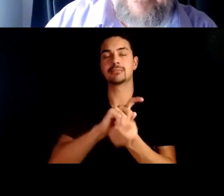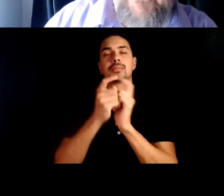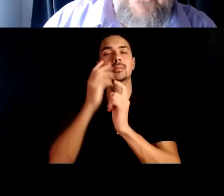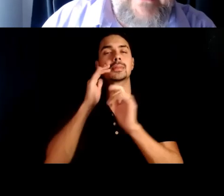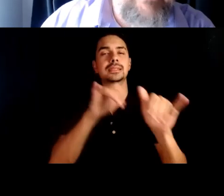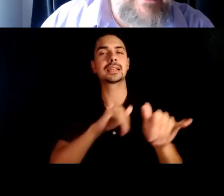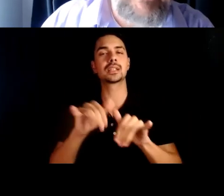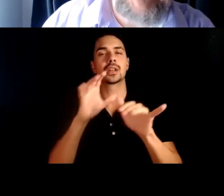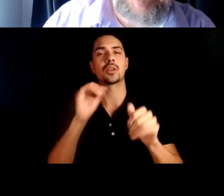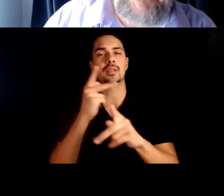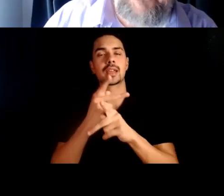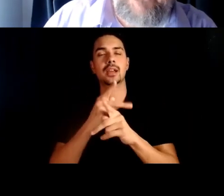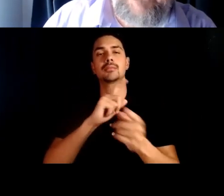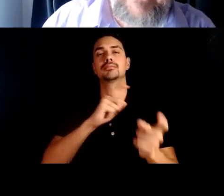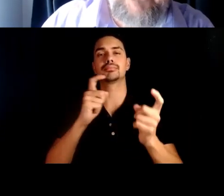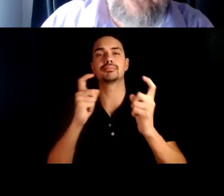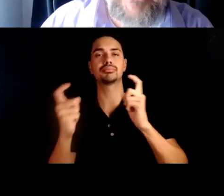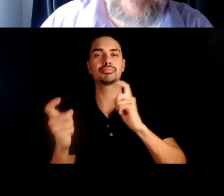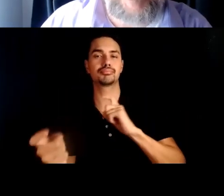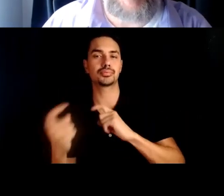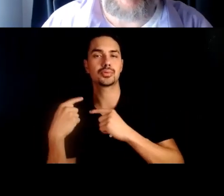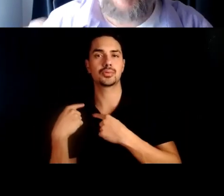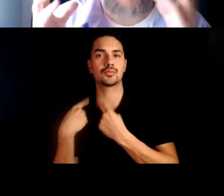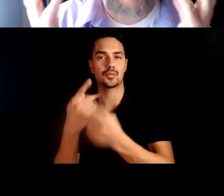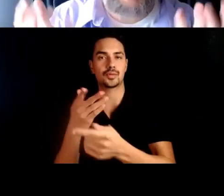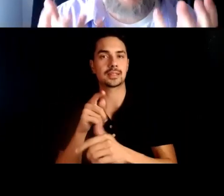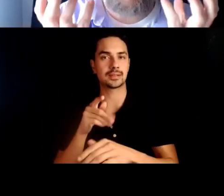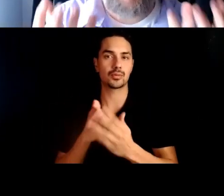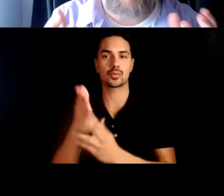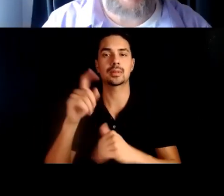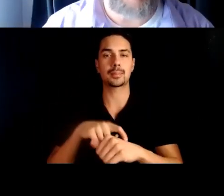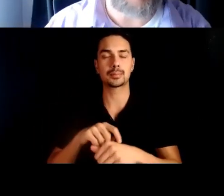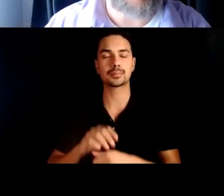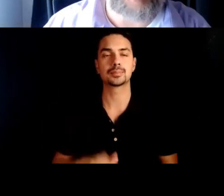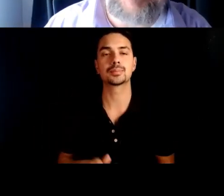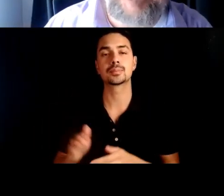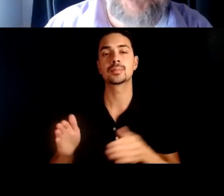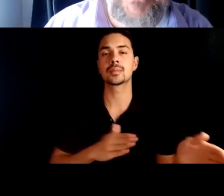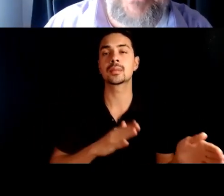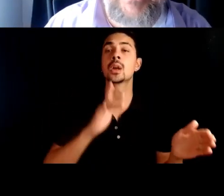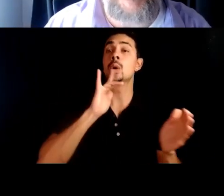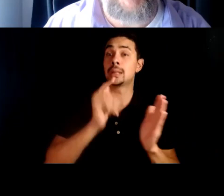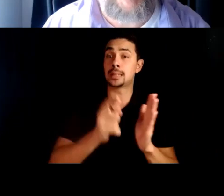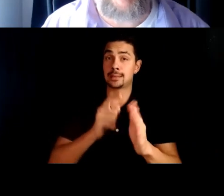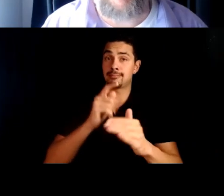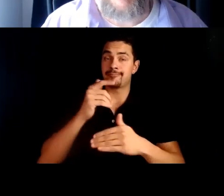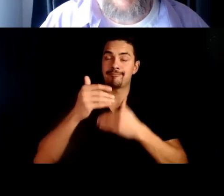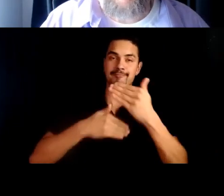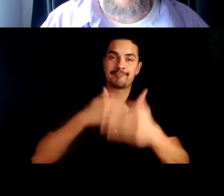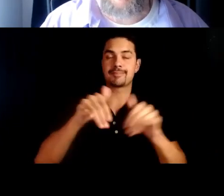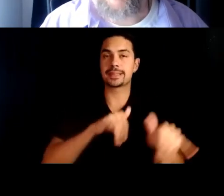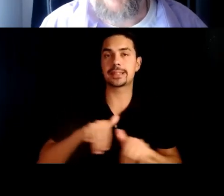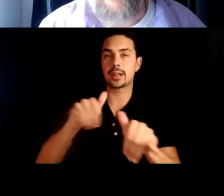The other thing that was a kind of a standard process in these original standards of care was something called